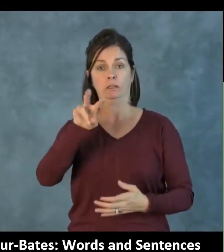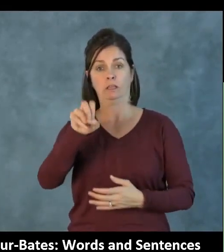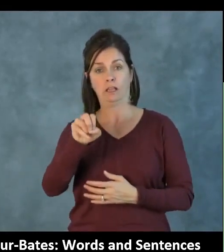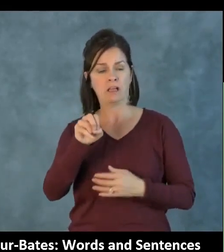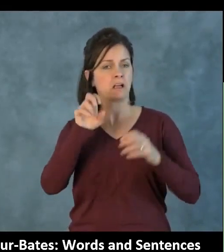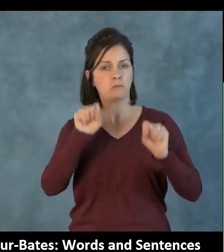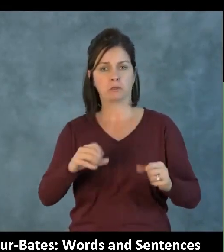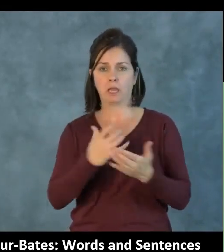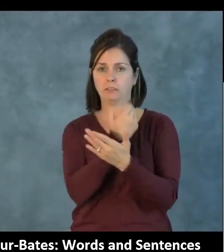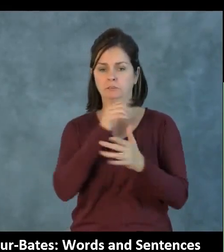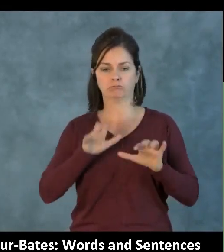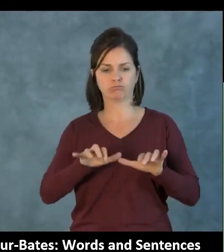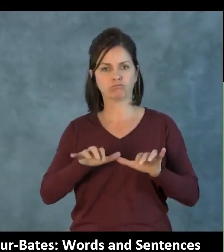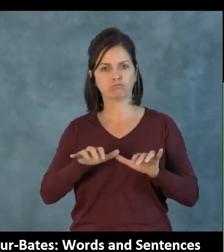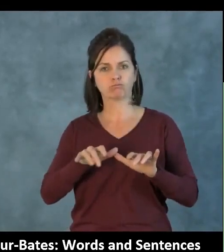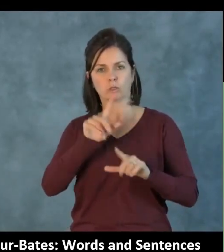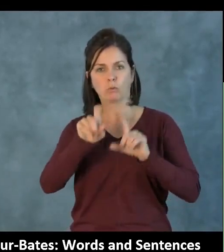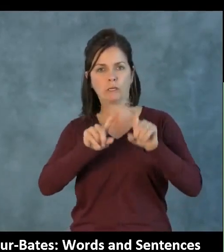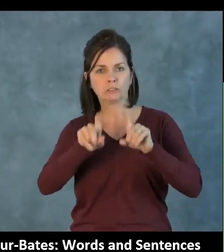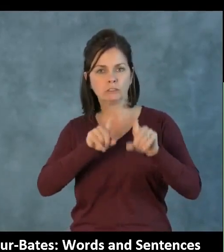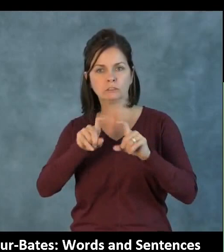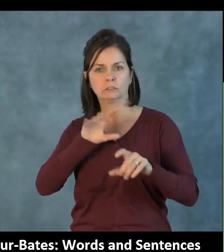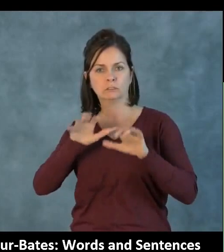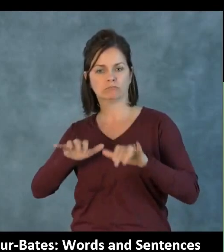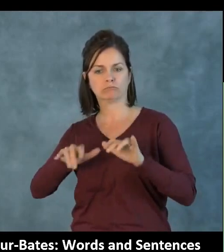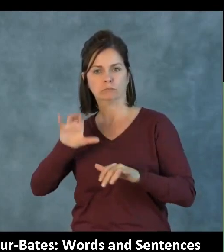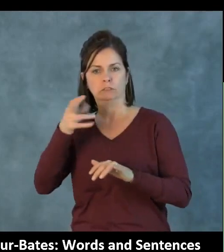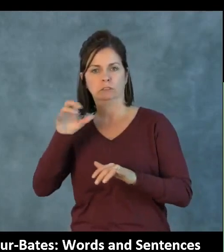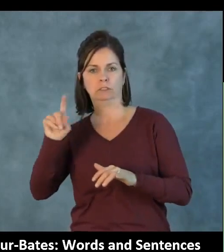questions into the chatbox, and I'd be happy to respond to them.